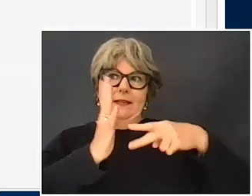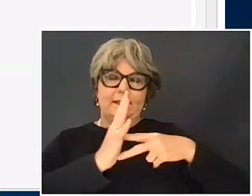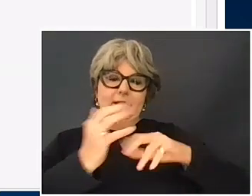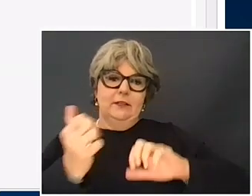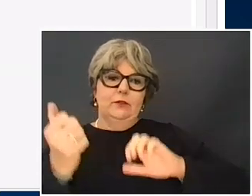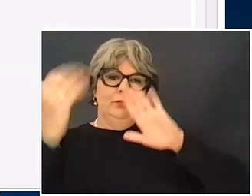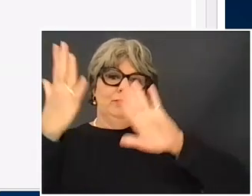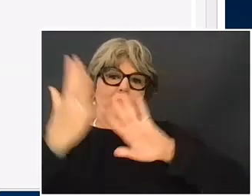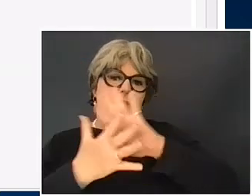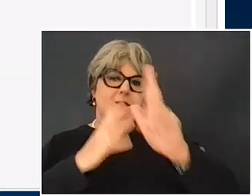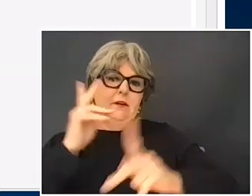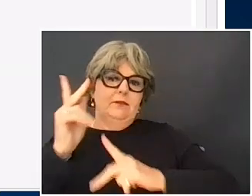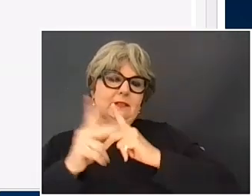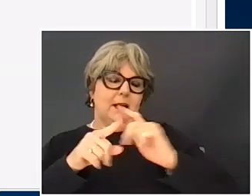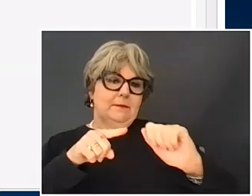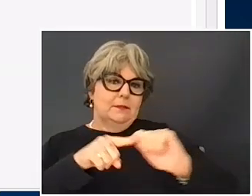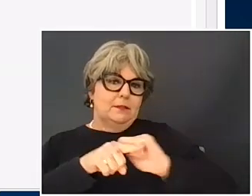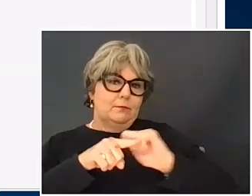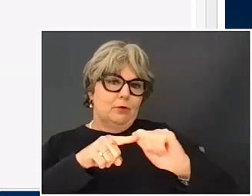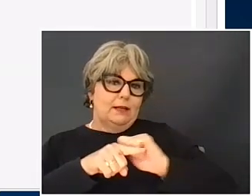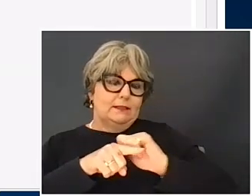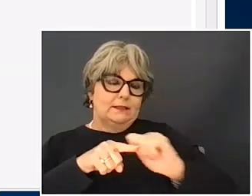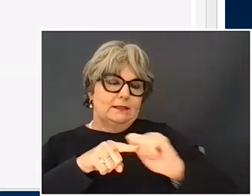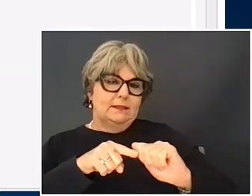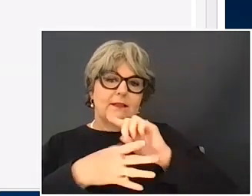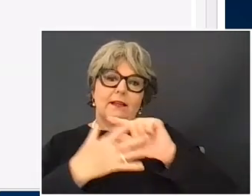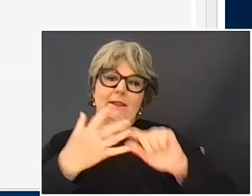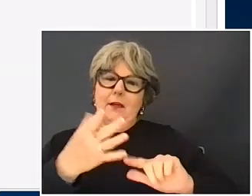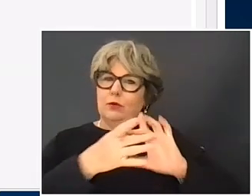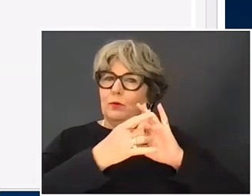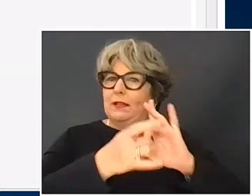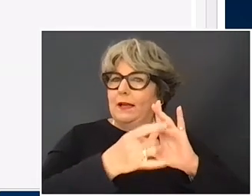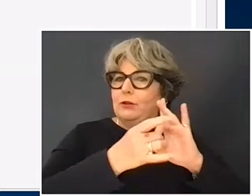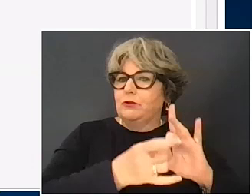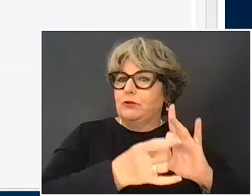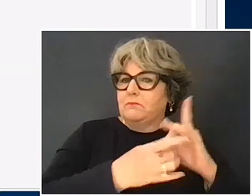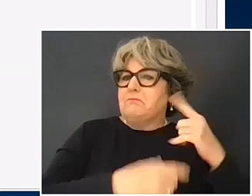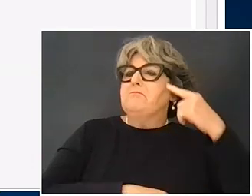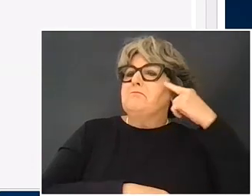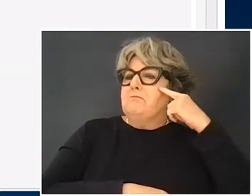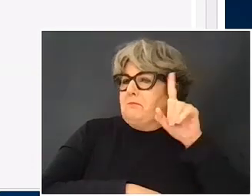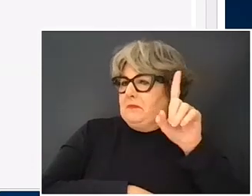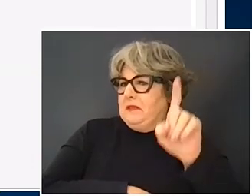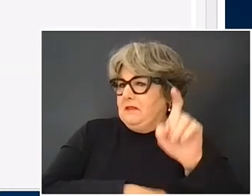of practices and those relationships, I think it would be necessary to refer to a